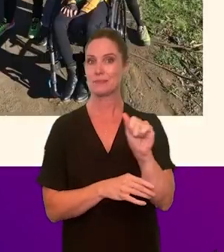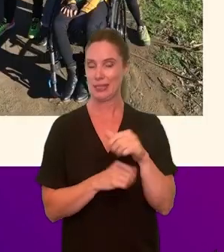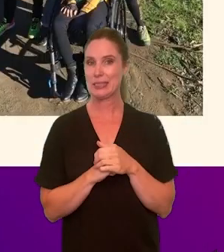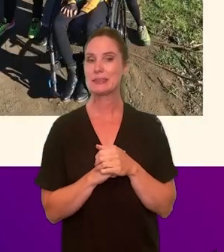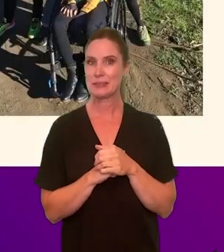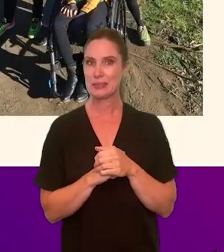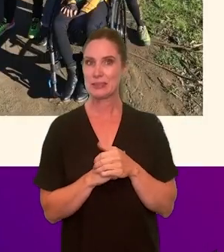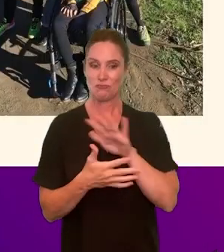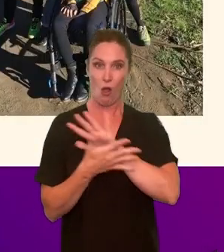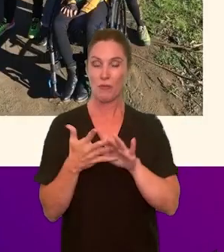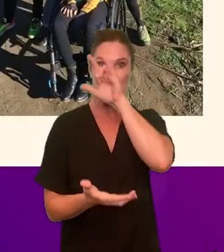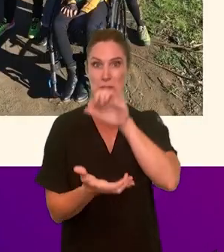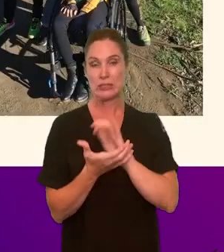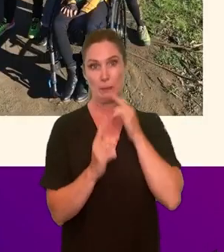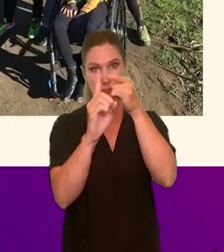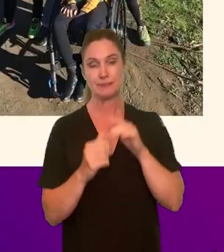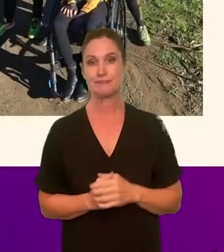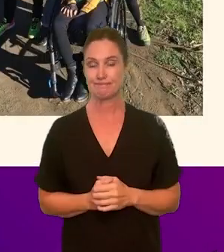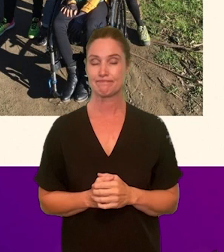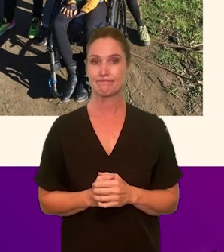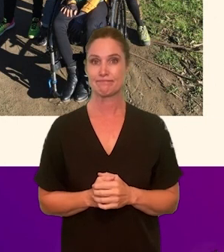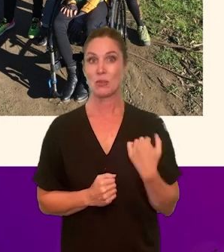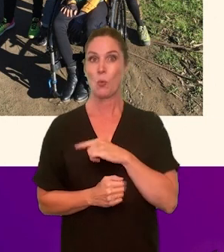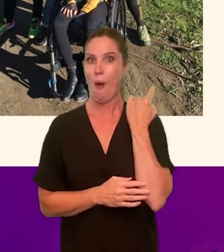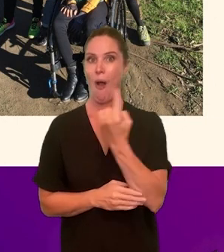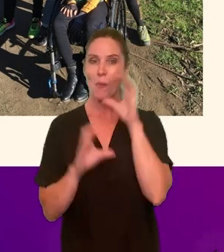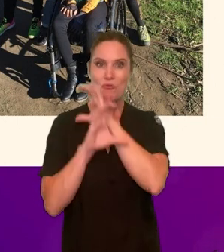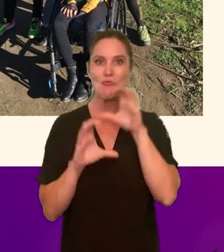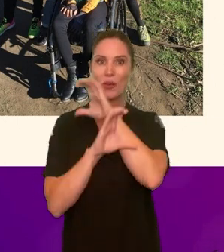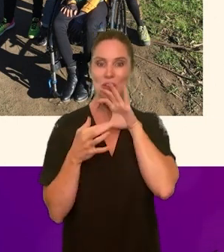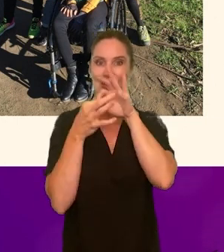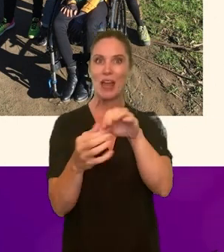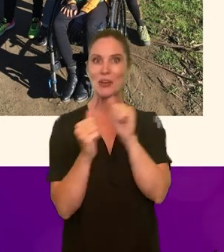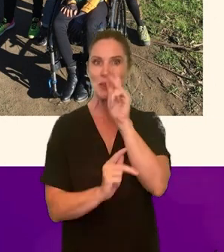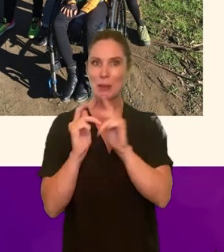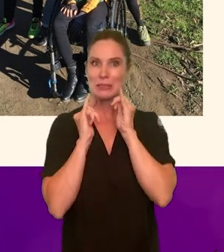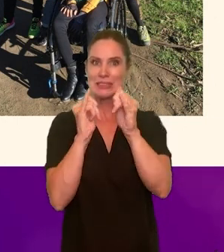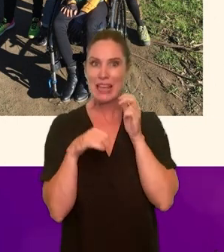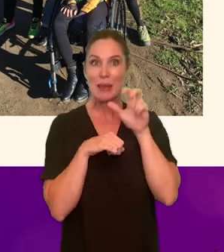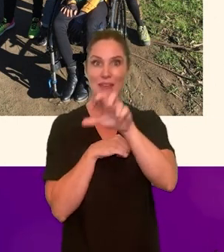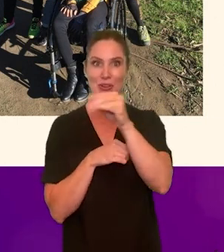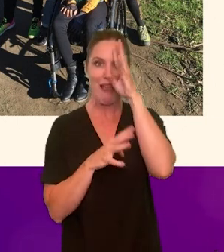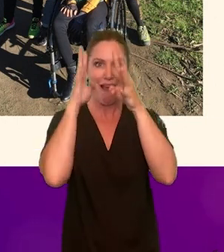We're always looking to connect with like-minded investors & innovators. Join us in making infections and preventable death